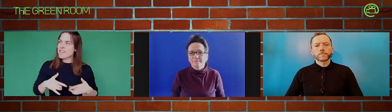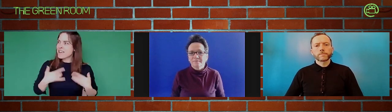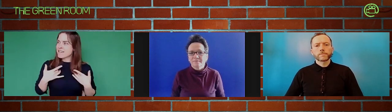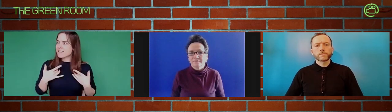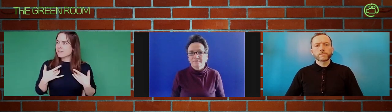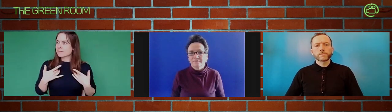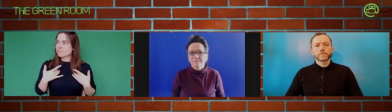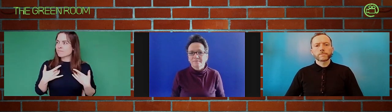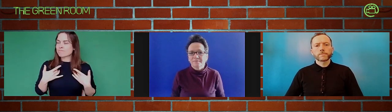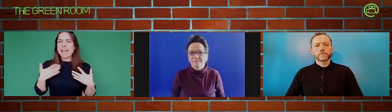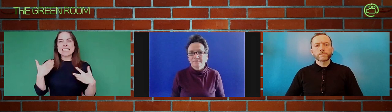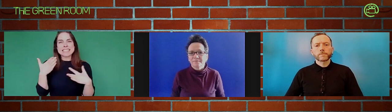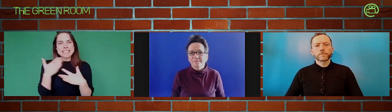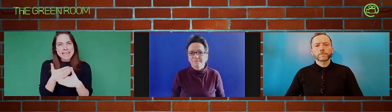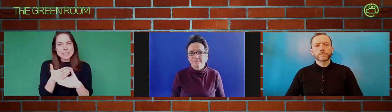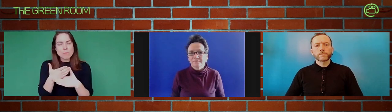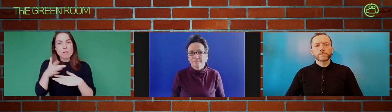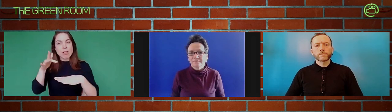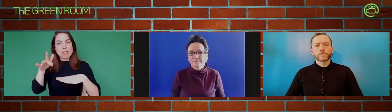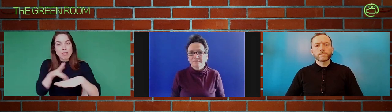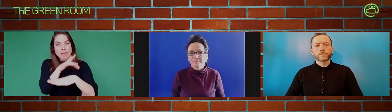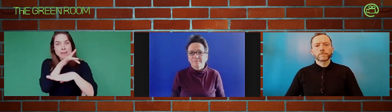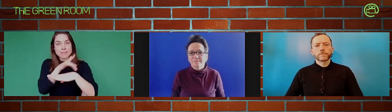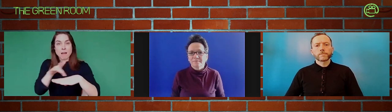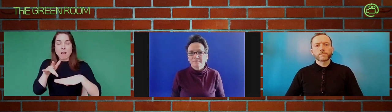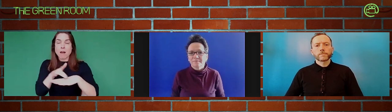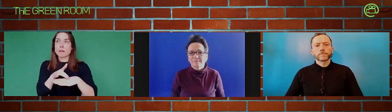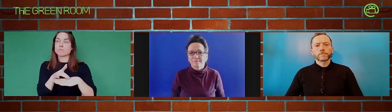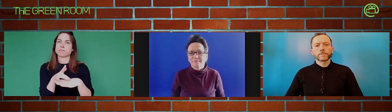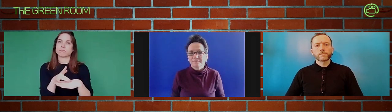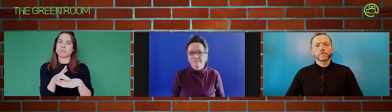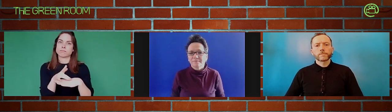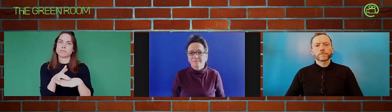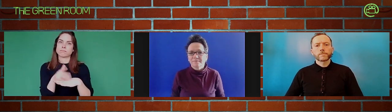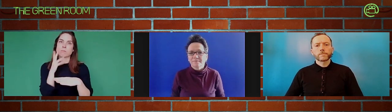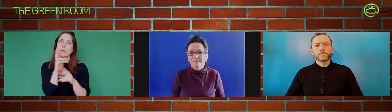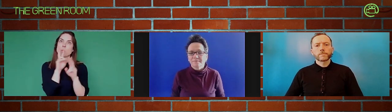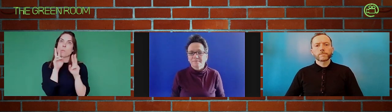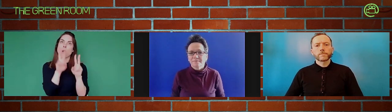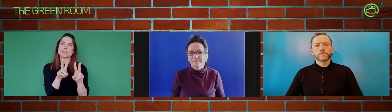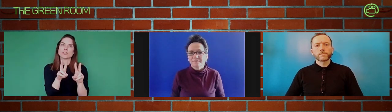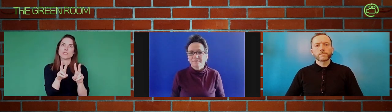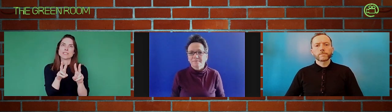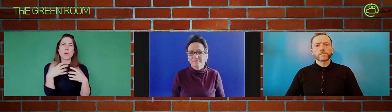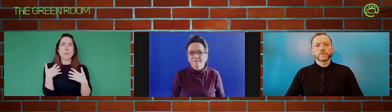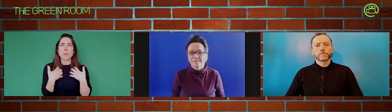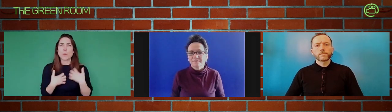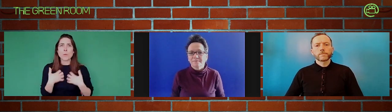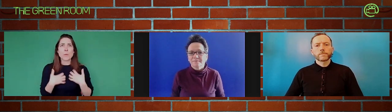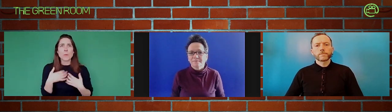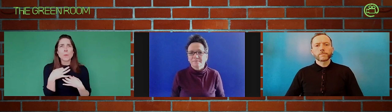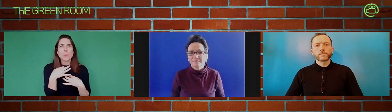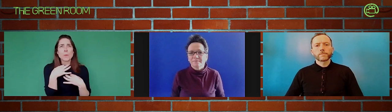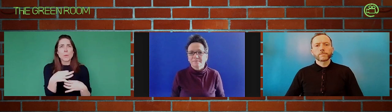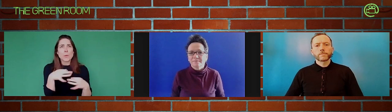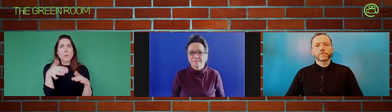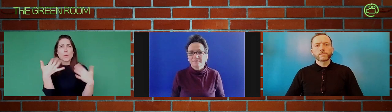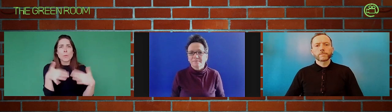so exciting to watch and be involved in. But it kind of, you know, puts its claws in.